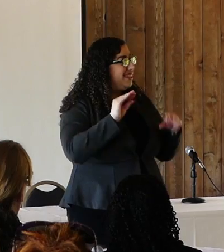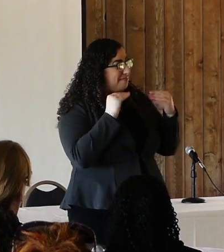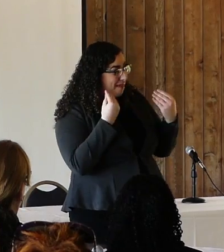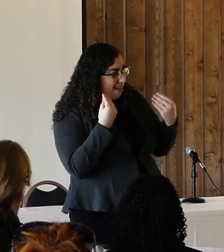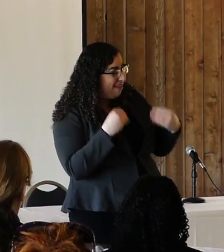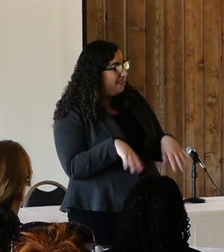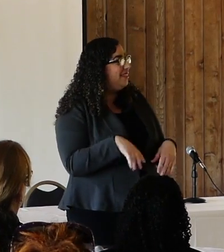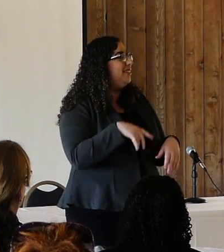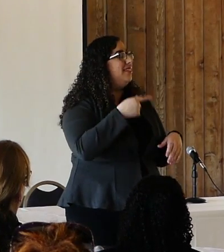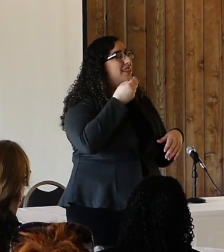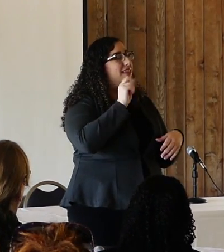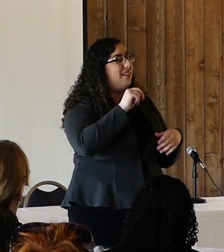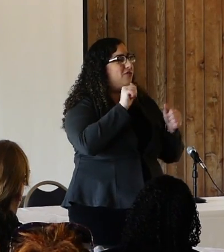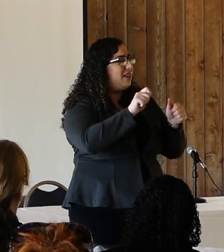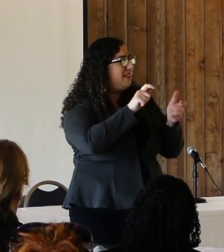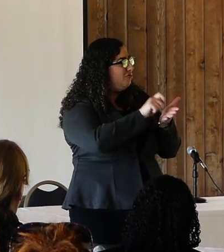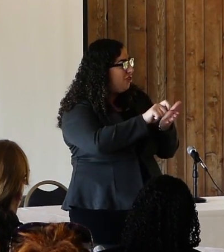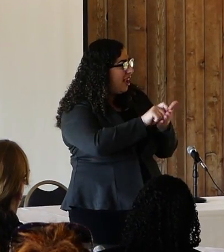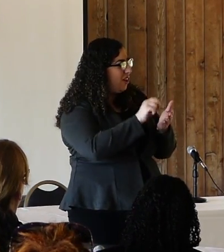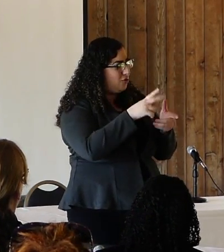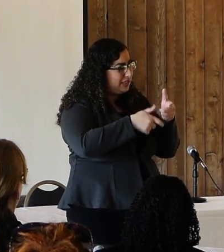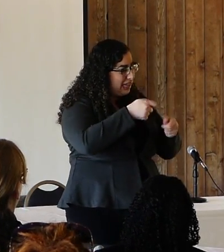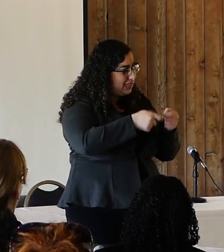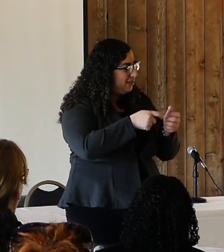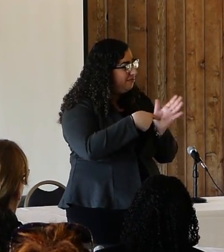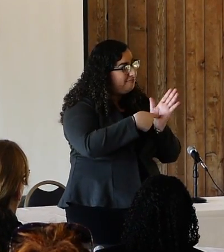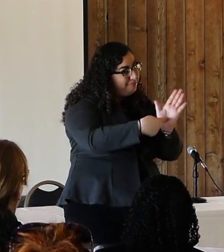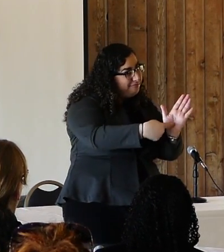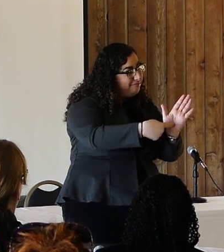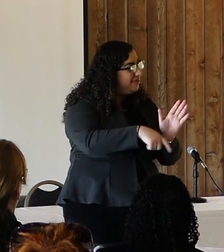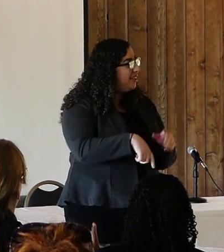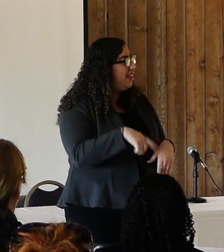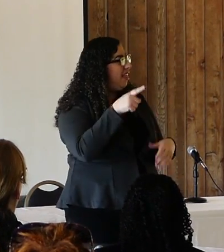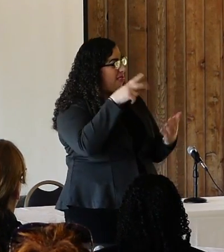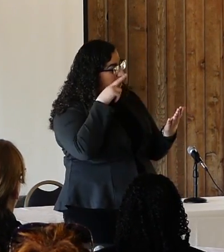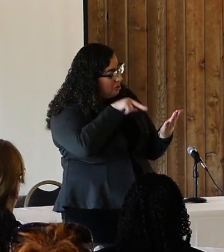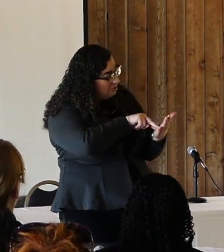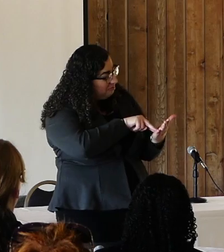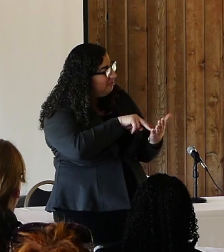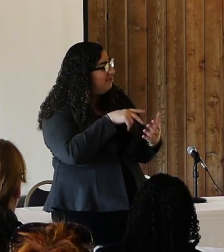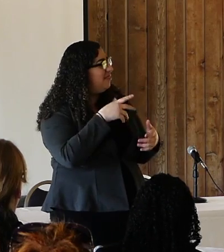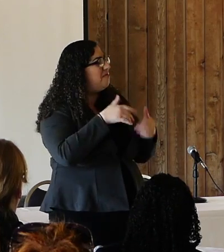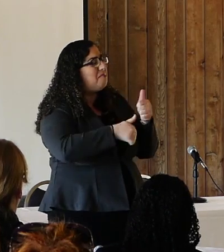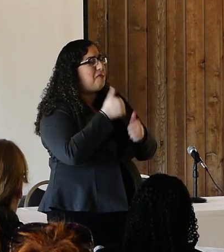wave to them first and you can we gesture Hello. Smile is always nice. You can